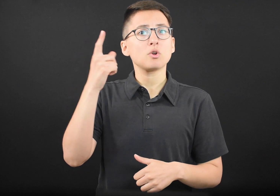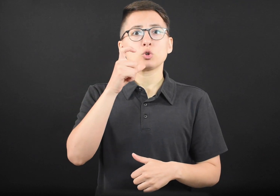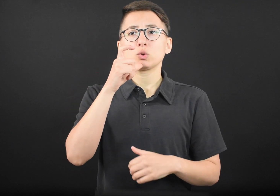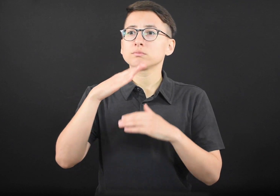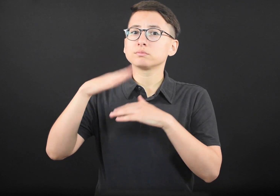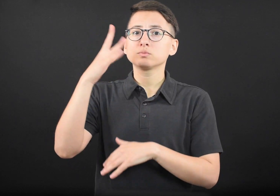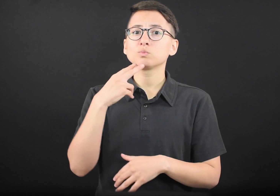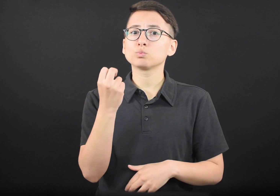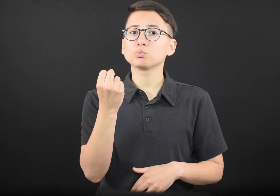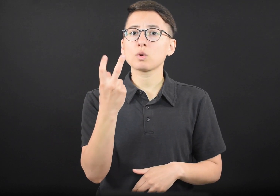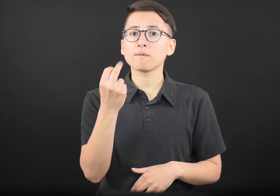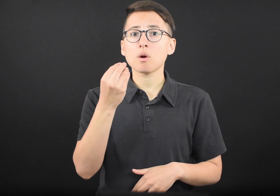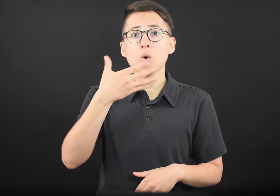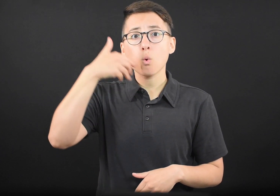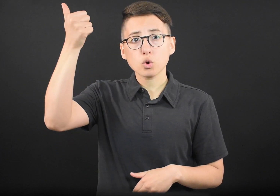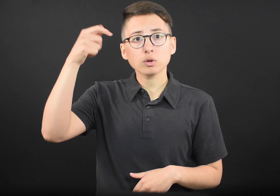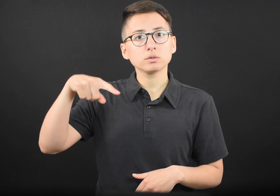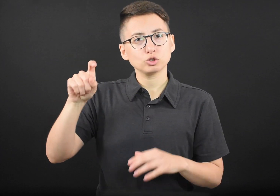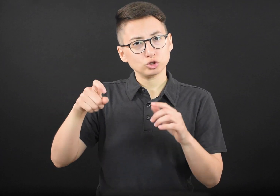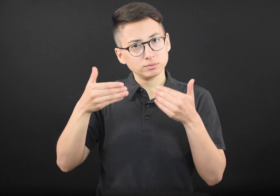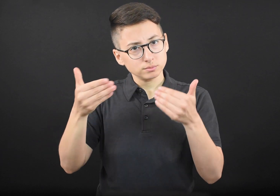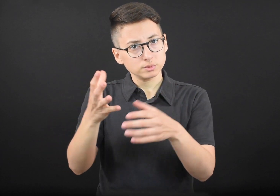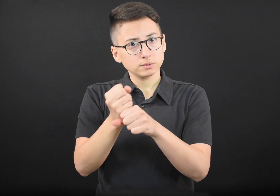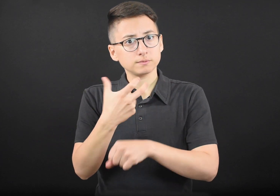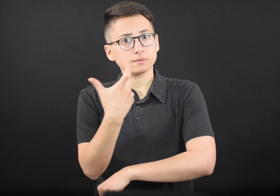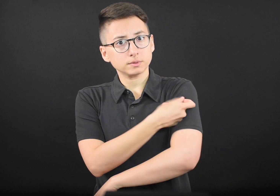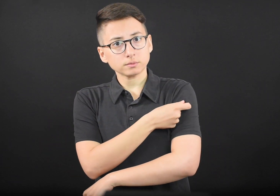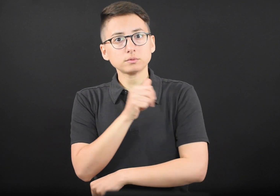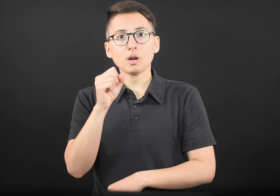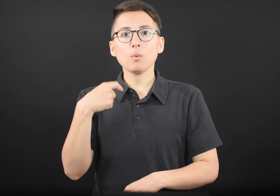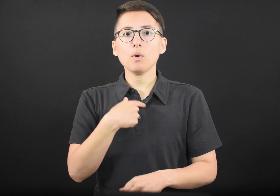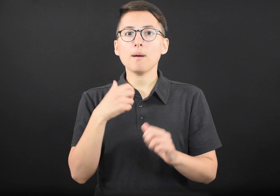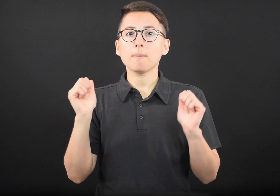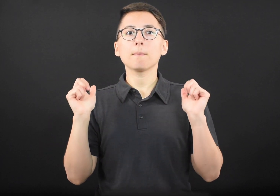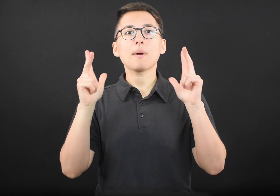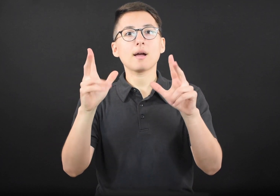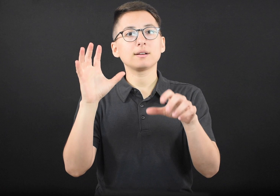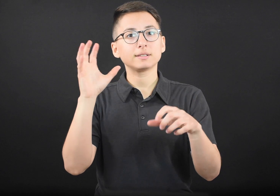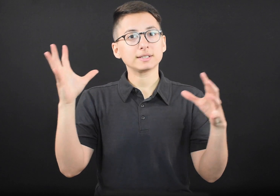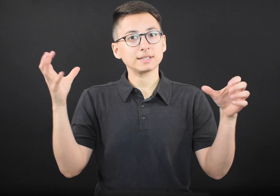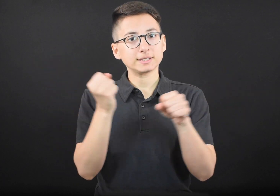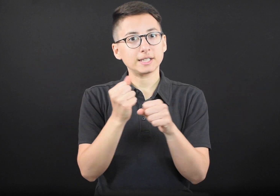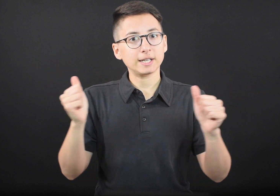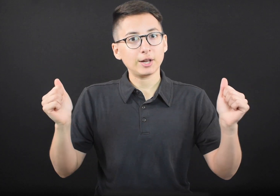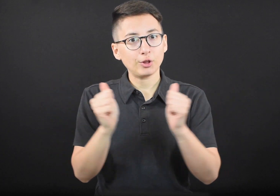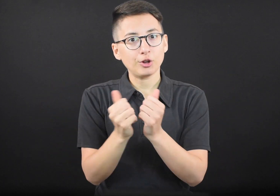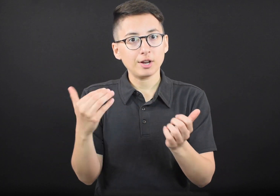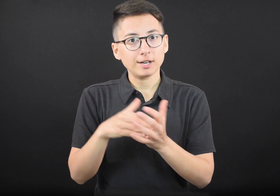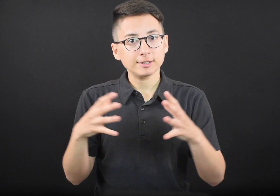We implore everyone ages 12 and older to get vaccinated so we can return to being together,